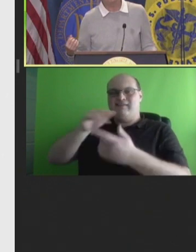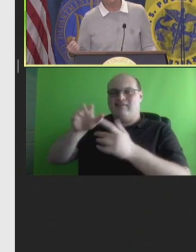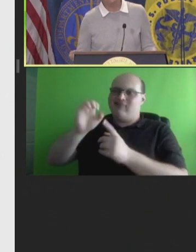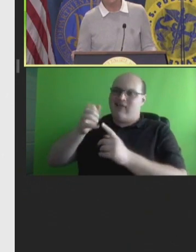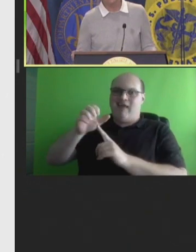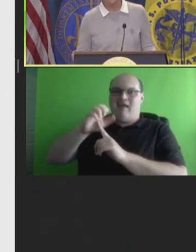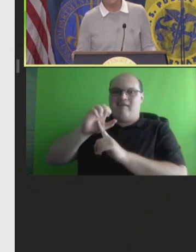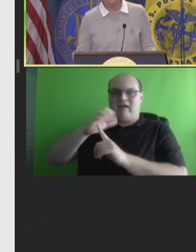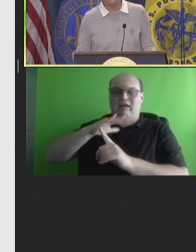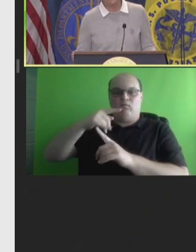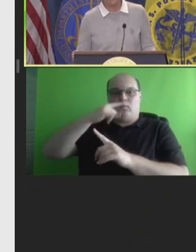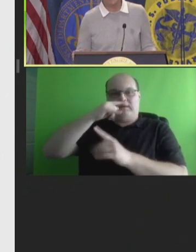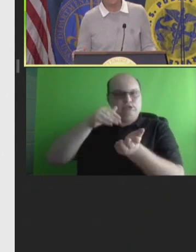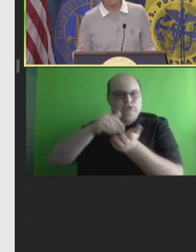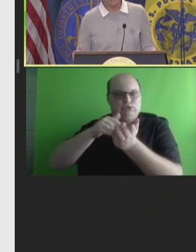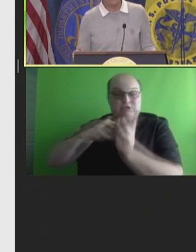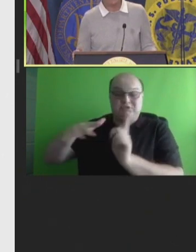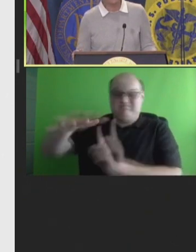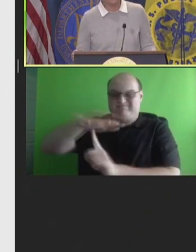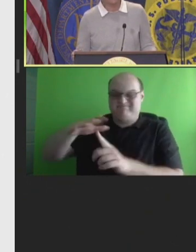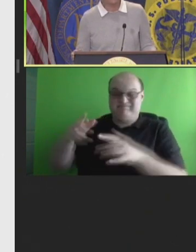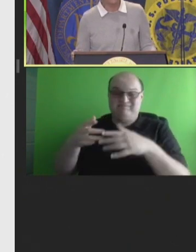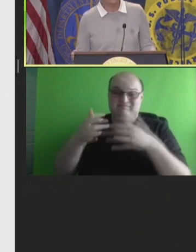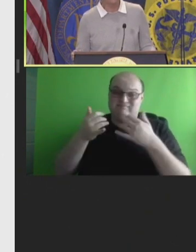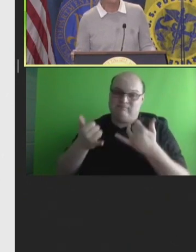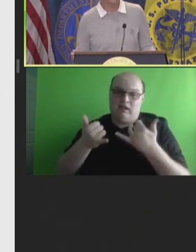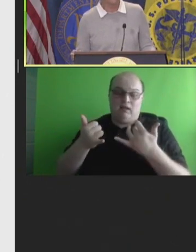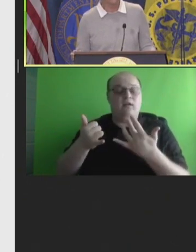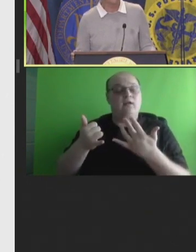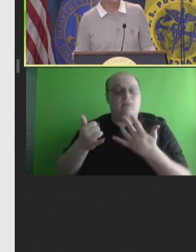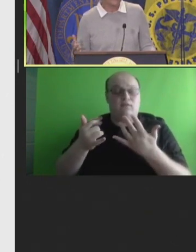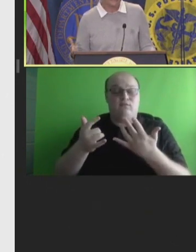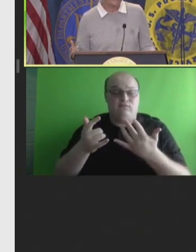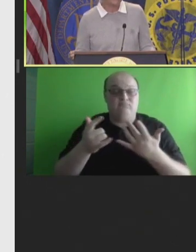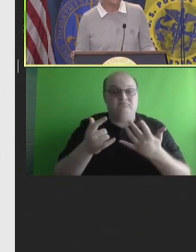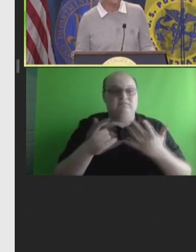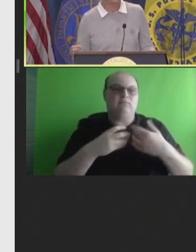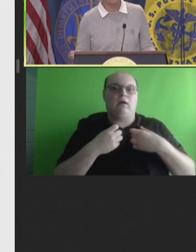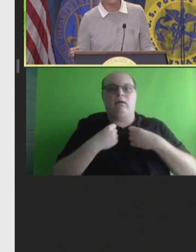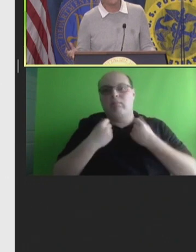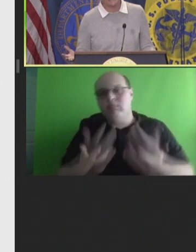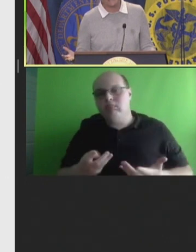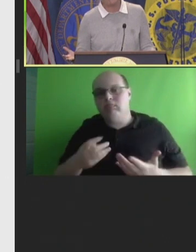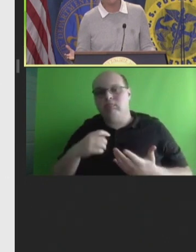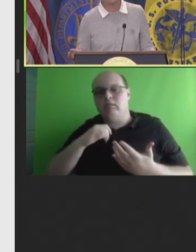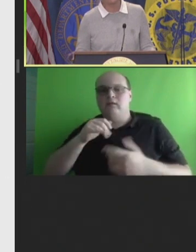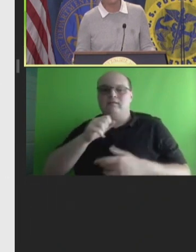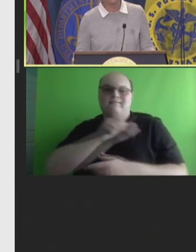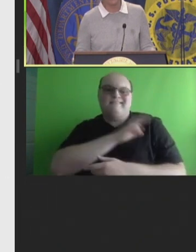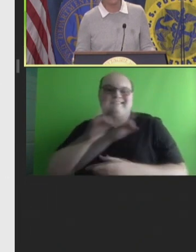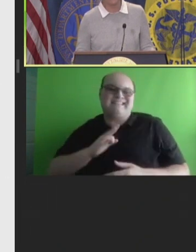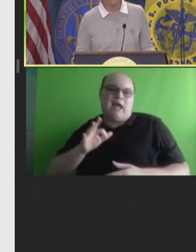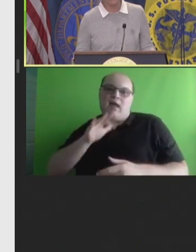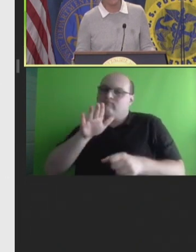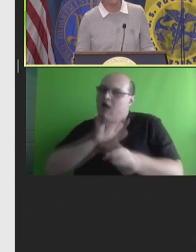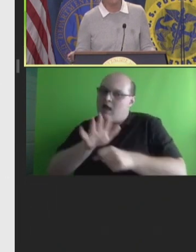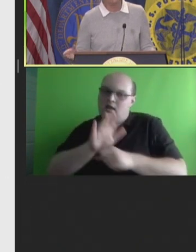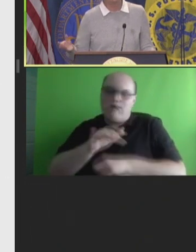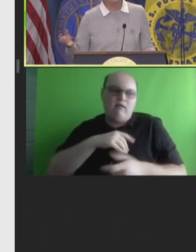pediatricians right now is also fatigued, short-staffed. They're stretched thin. They